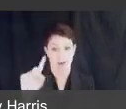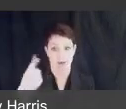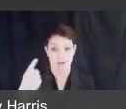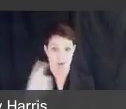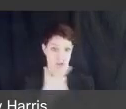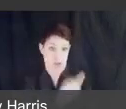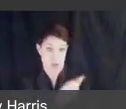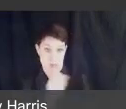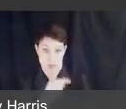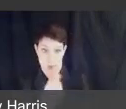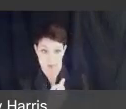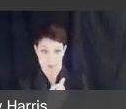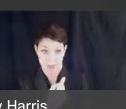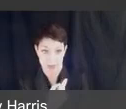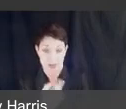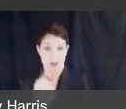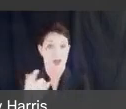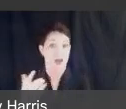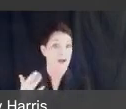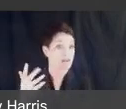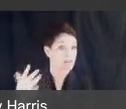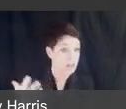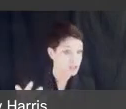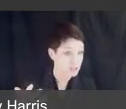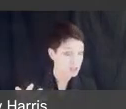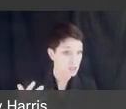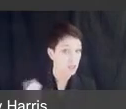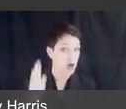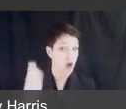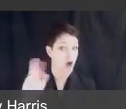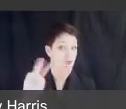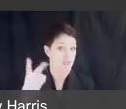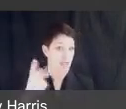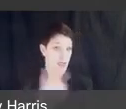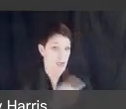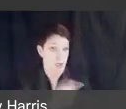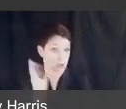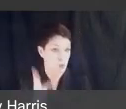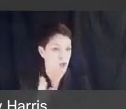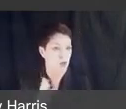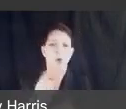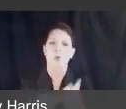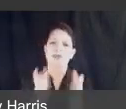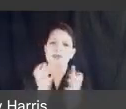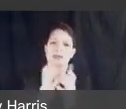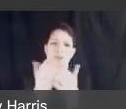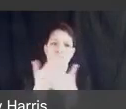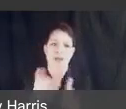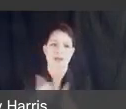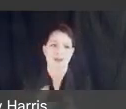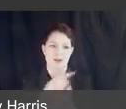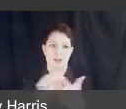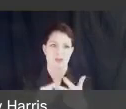or will it eventually also offer second doses? How, what will be the breakdown between the three clinics and what they're offering?